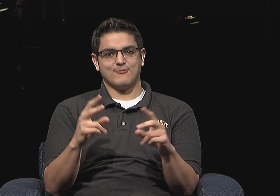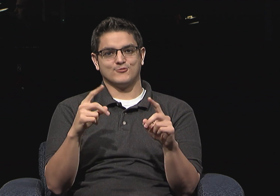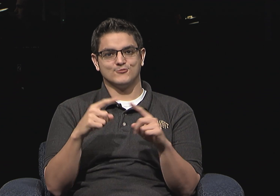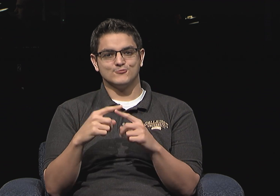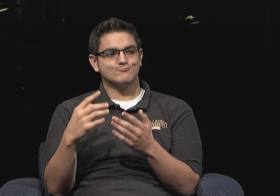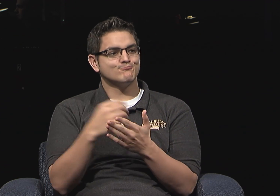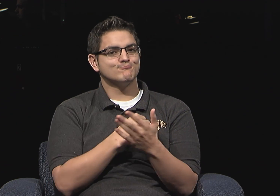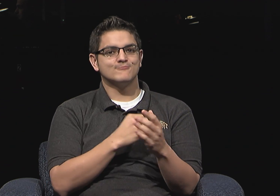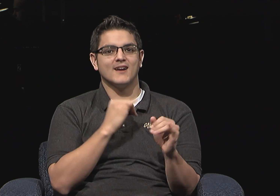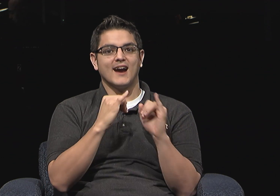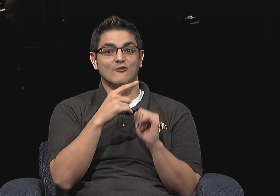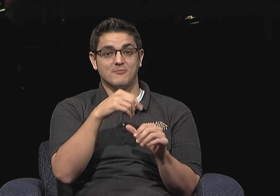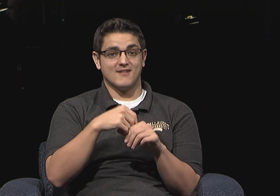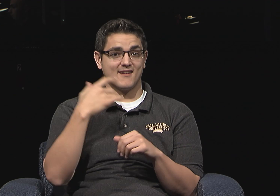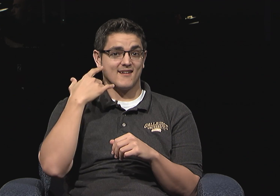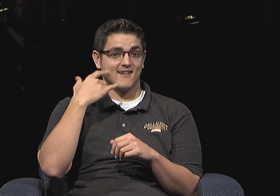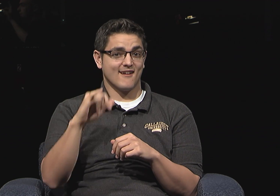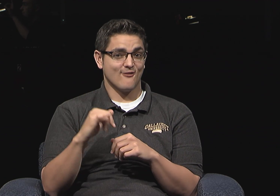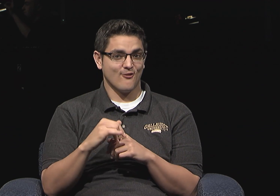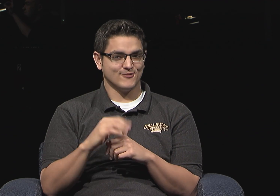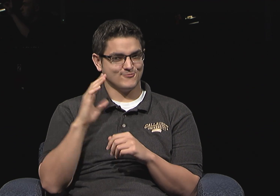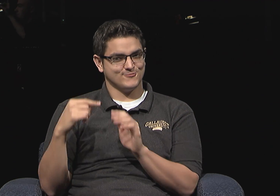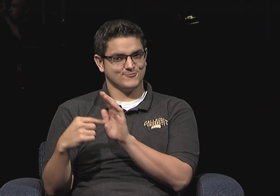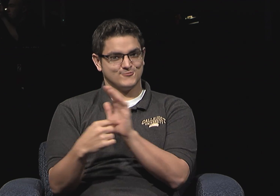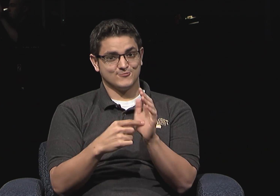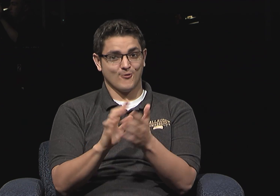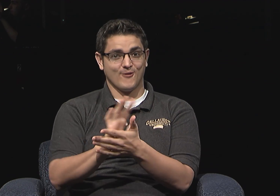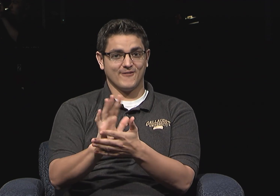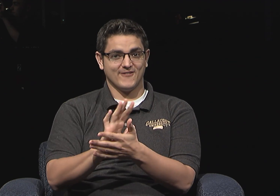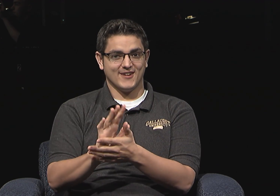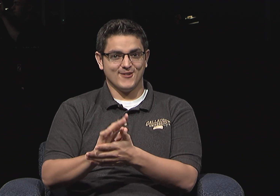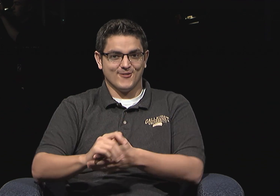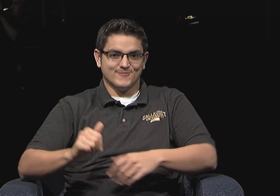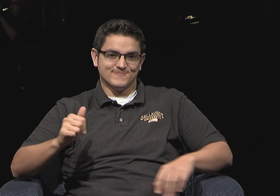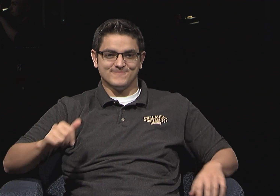to interview him recently in California. We're going to show that now.